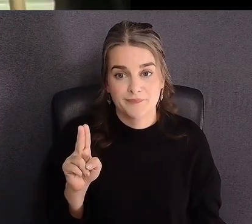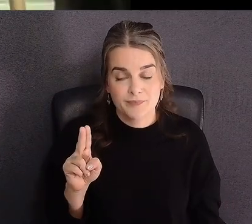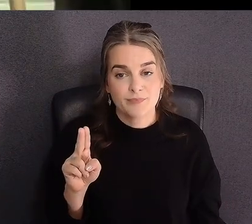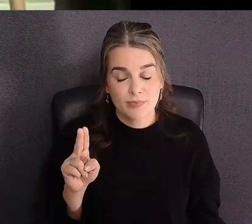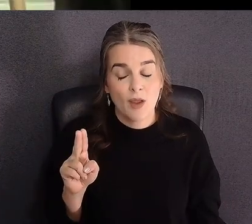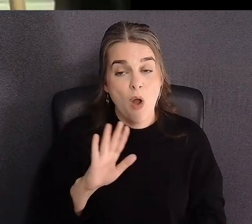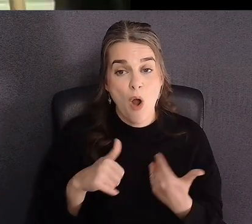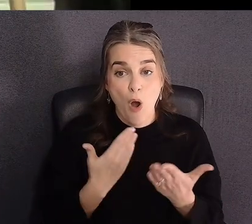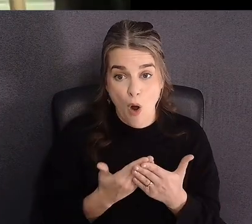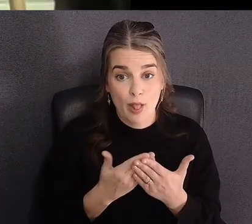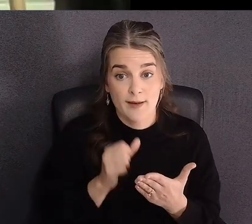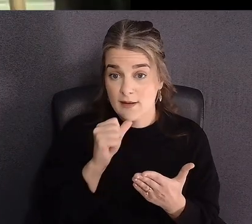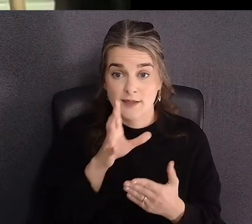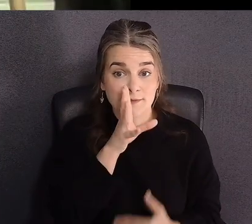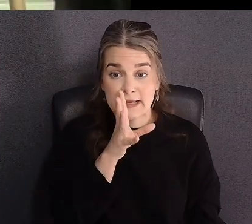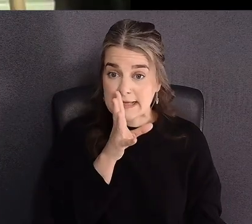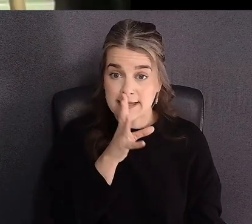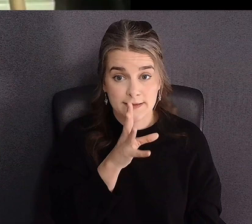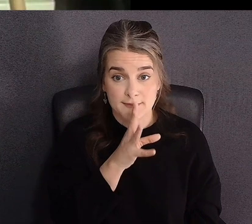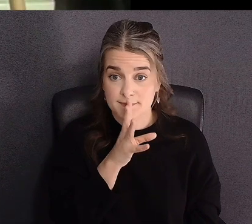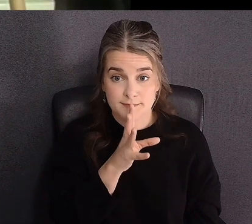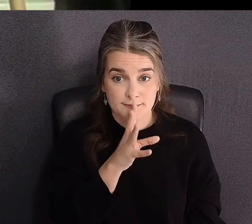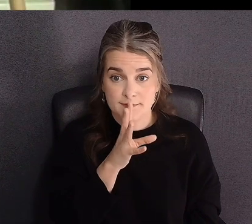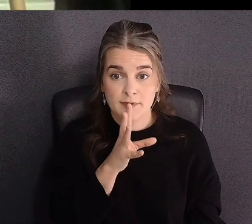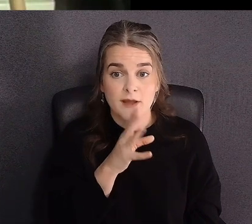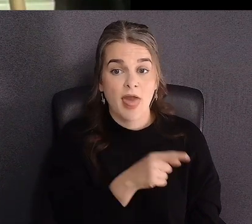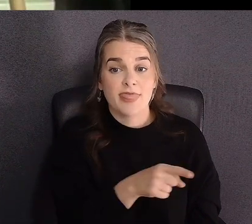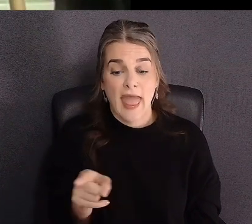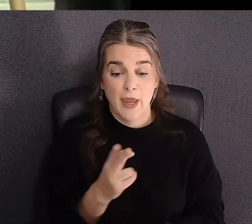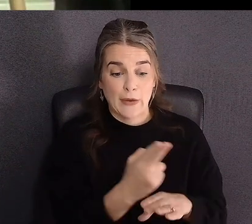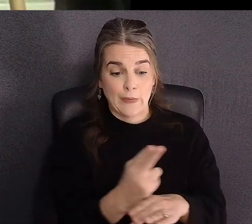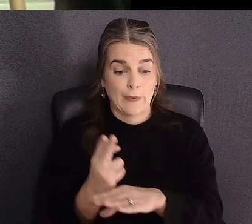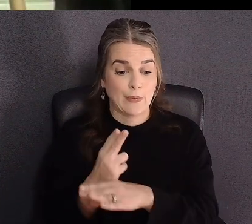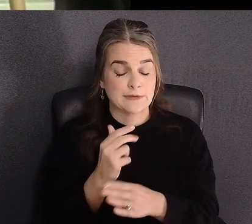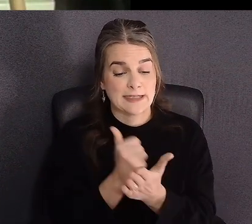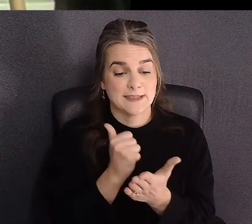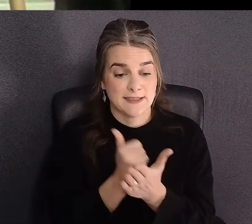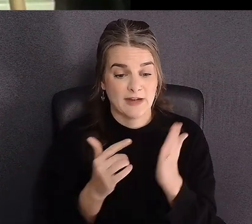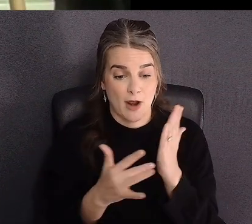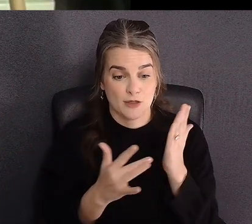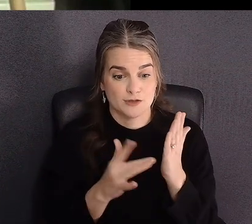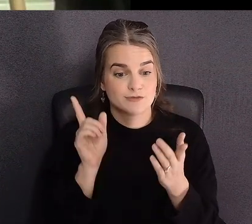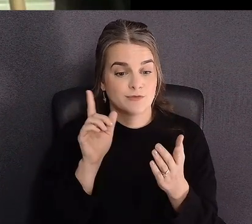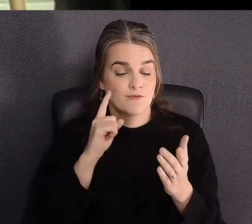All the children are non-speaking. And they use assistive technology to communicate.